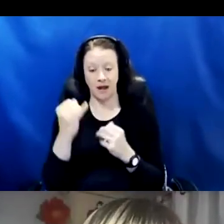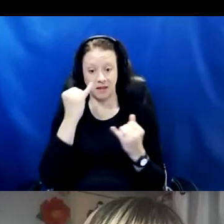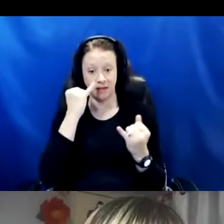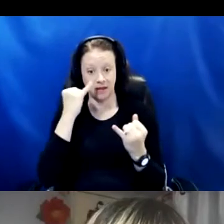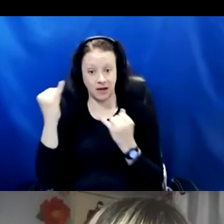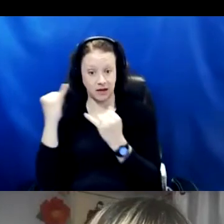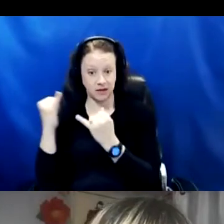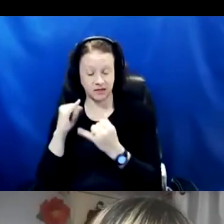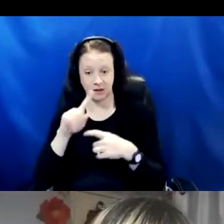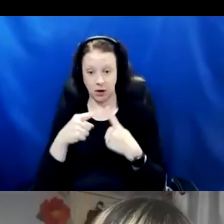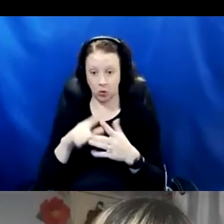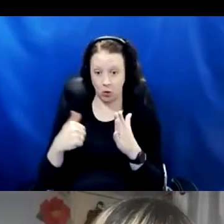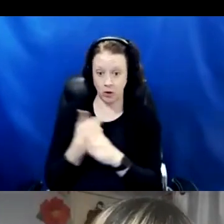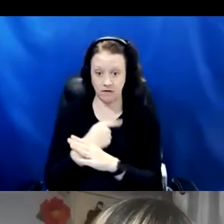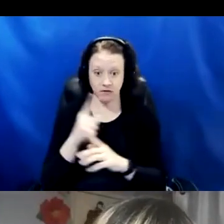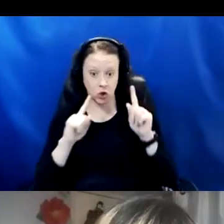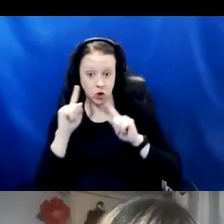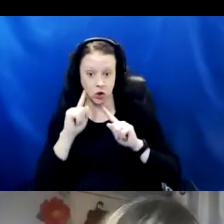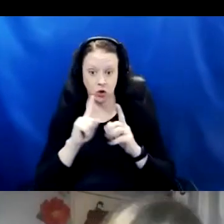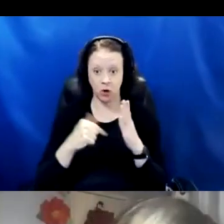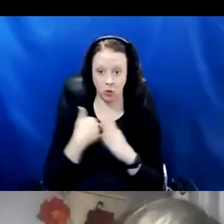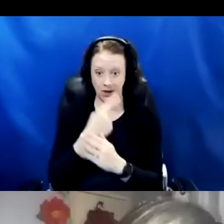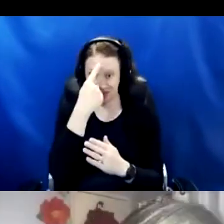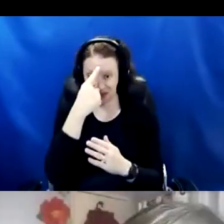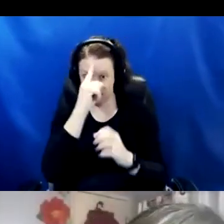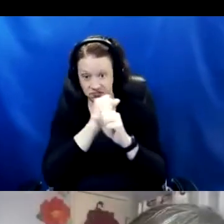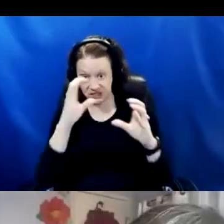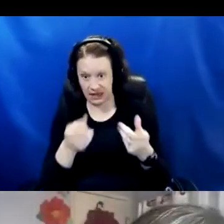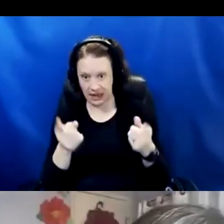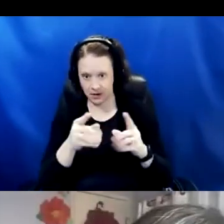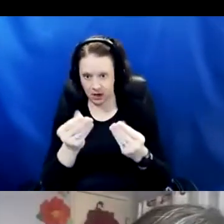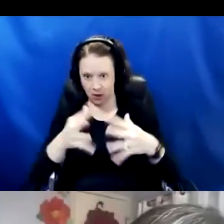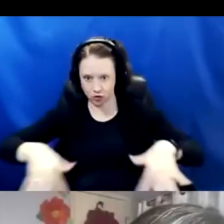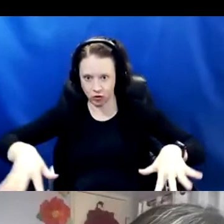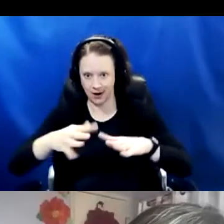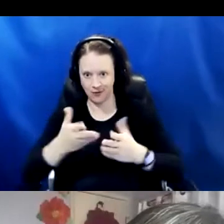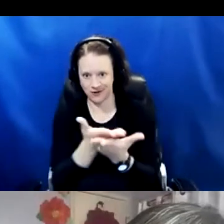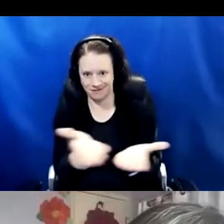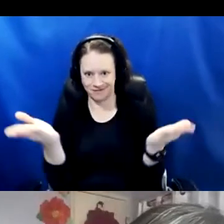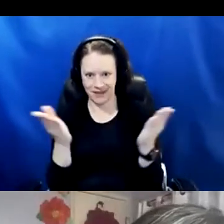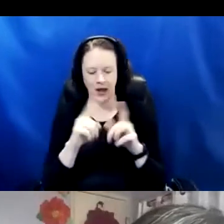and you know, what we think is happening on the ground but this is all, it can all change.